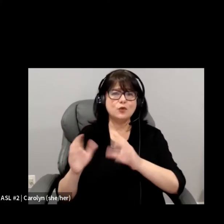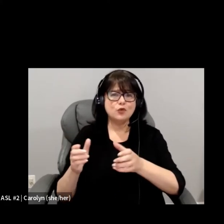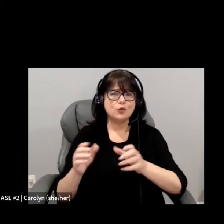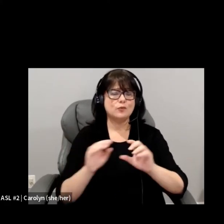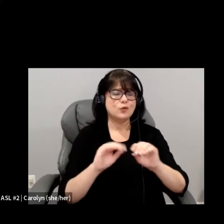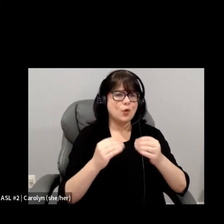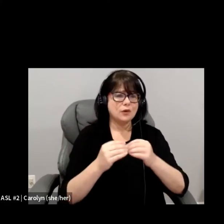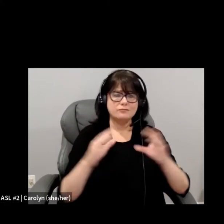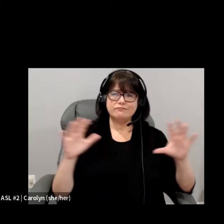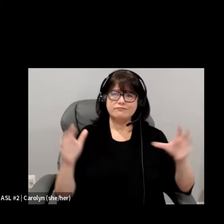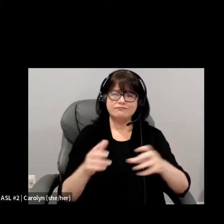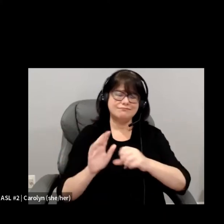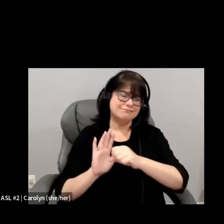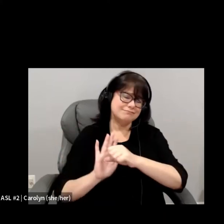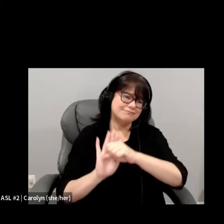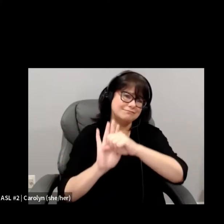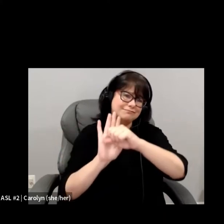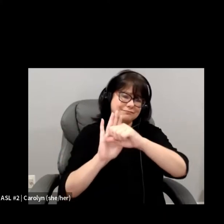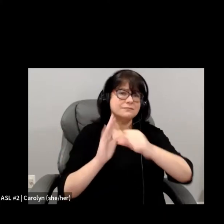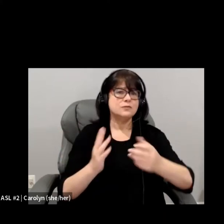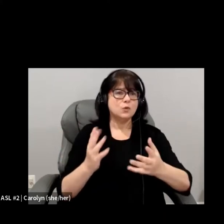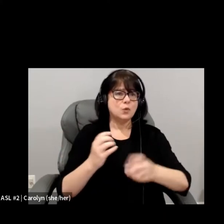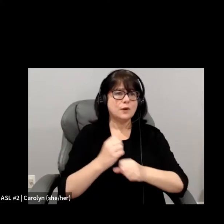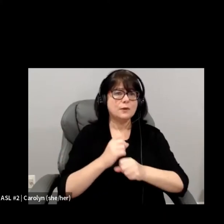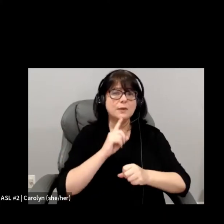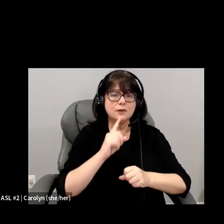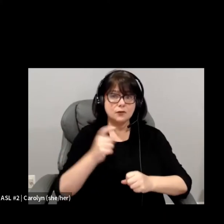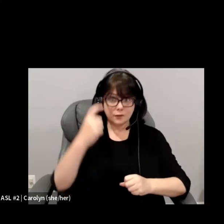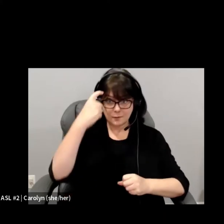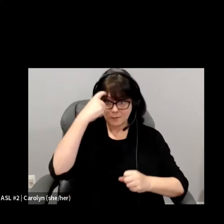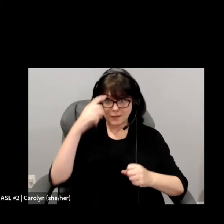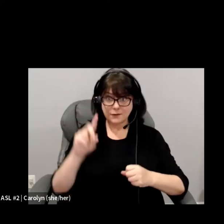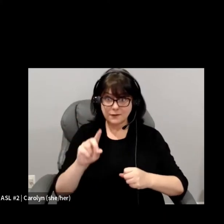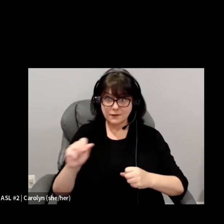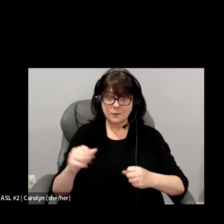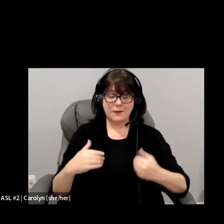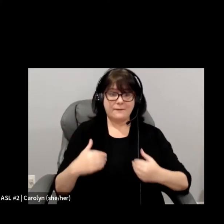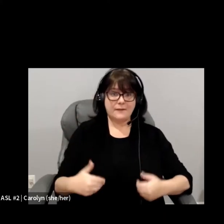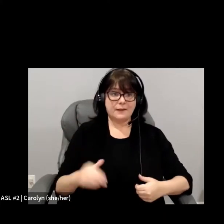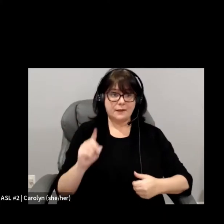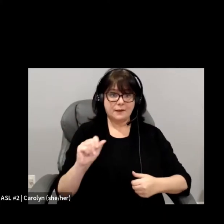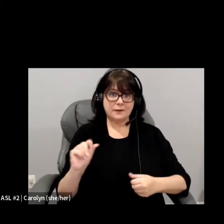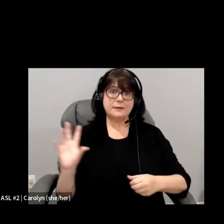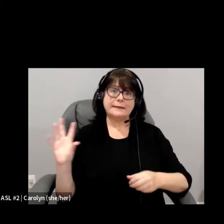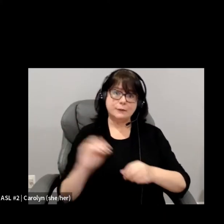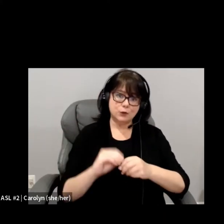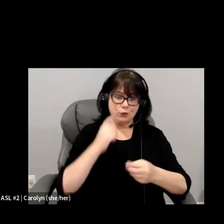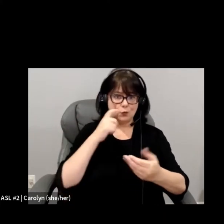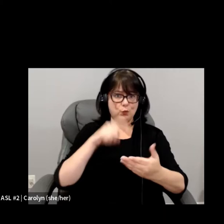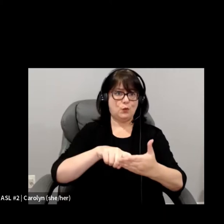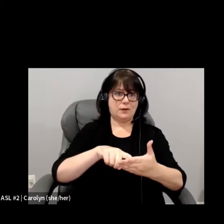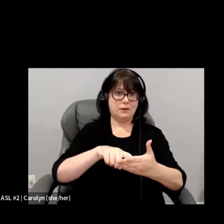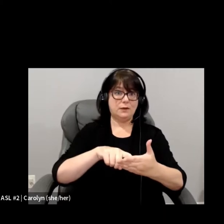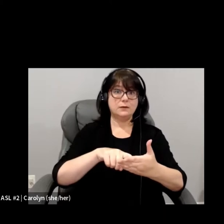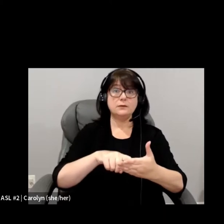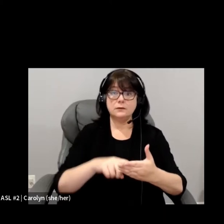OF MENTAL AND PHYSICAL DISABILITY. THAT WAS HAPPENING ON BOTH FRONTS AT THE FEDERAL AND PROVINCIAL LEVEL.